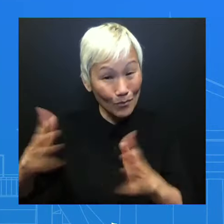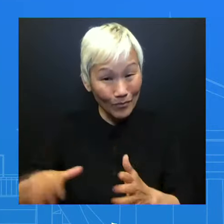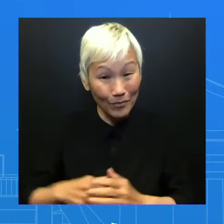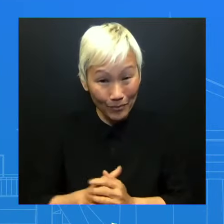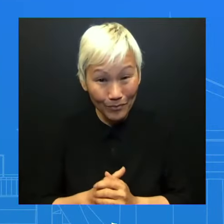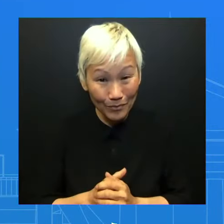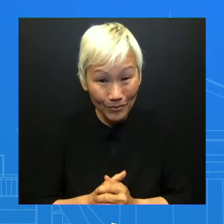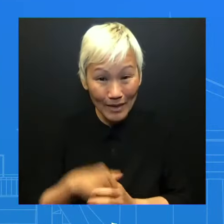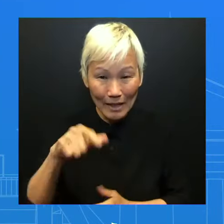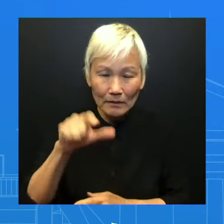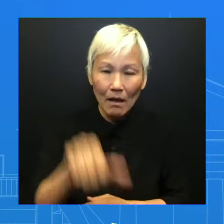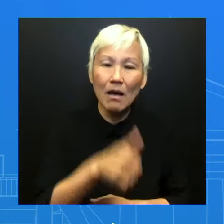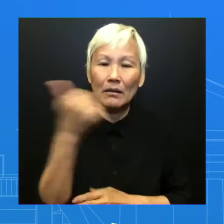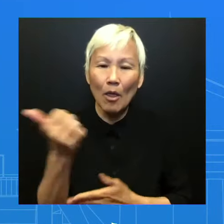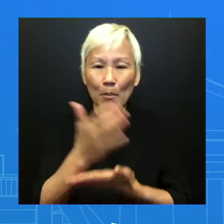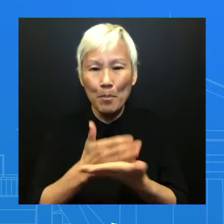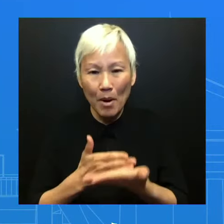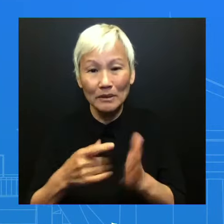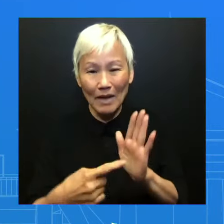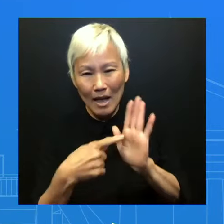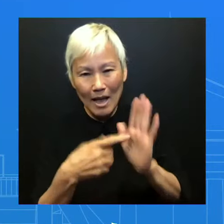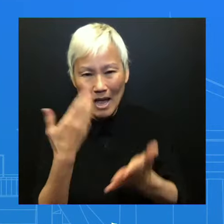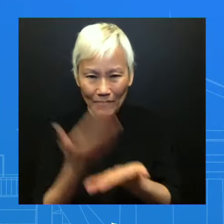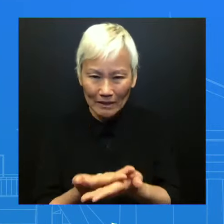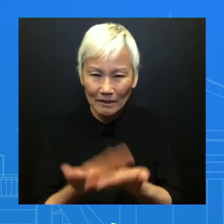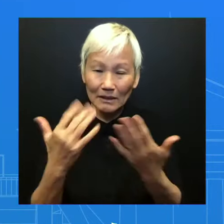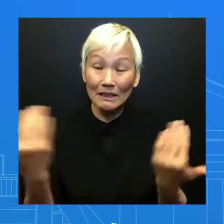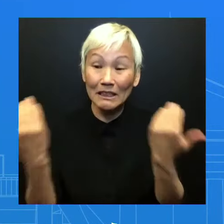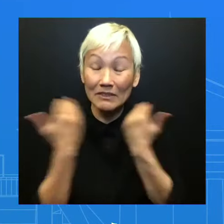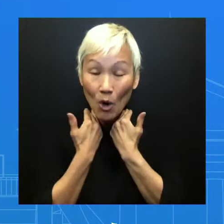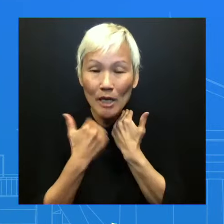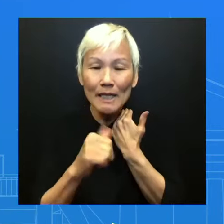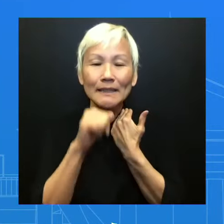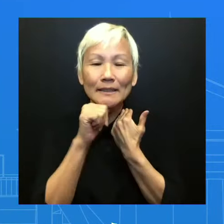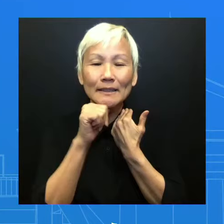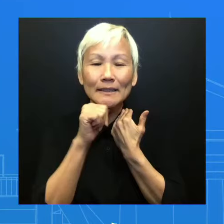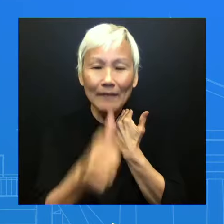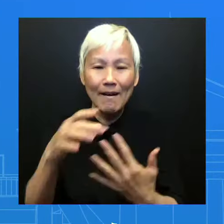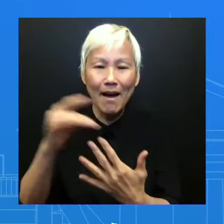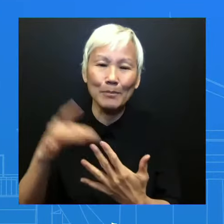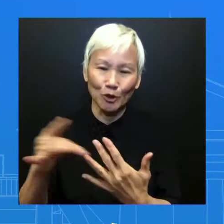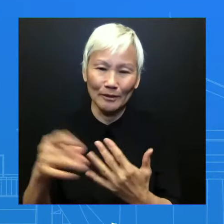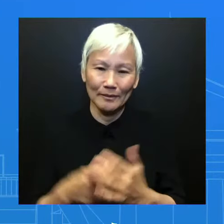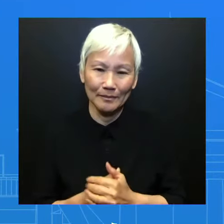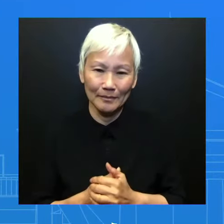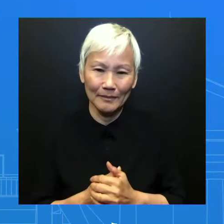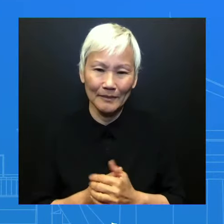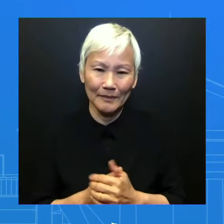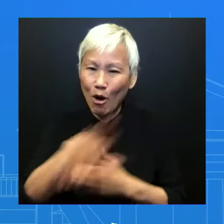that default should not be an option. It is not an option. All the leaders who have met -- the congressional leaders who have met with the President